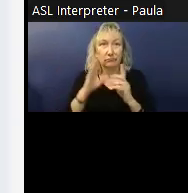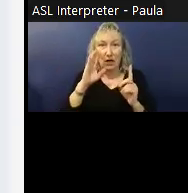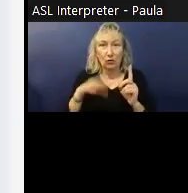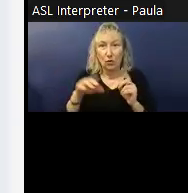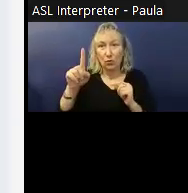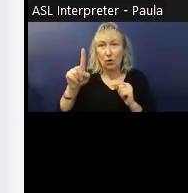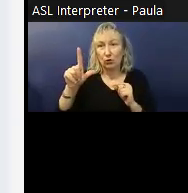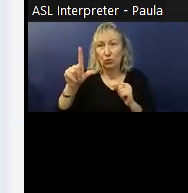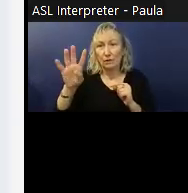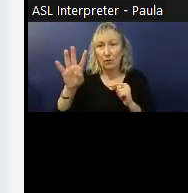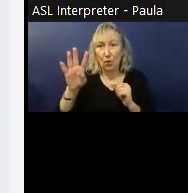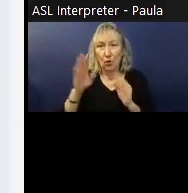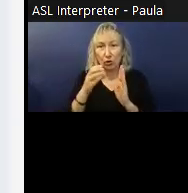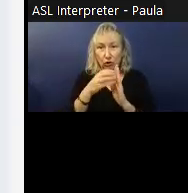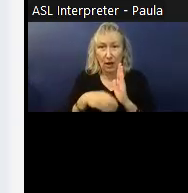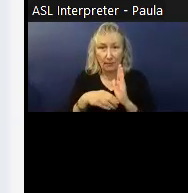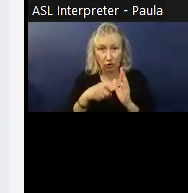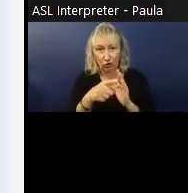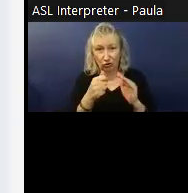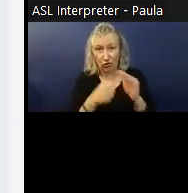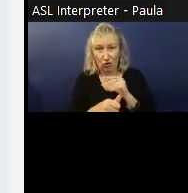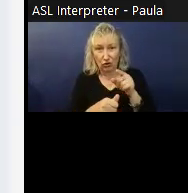referenced here under the limited disclosure.